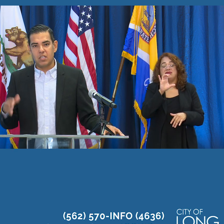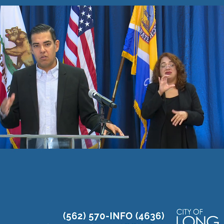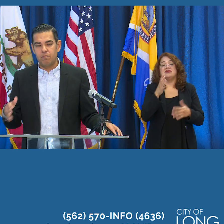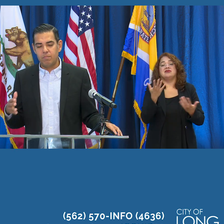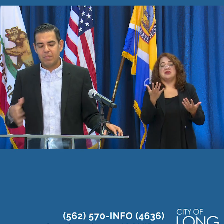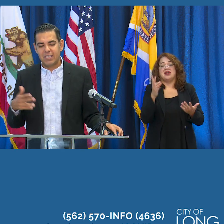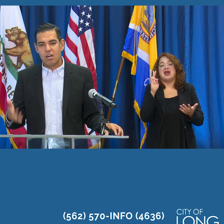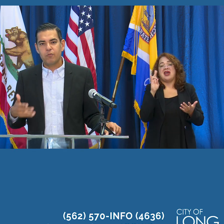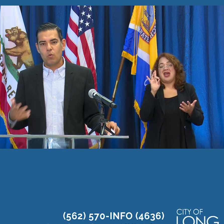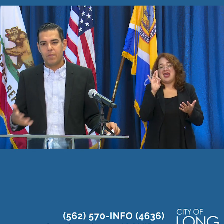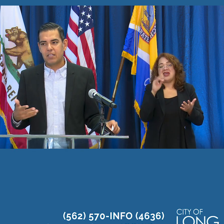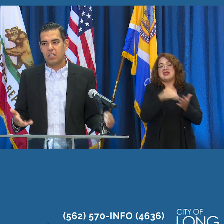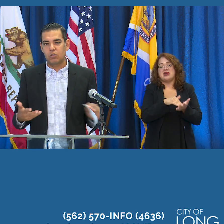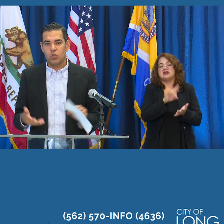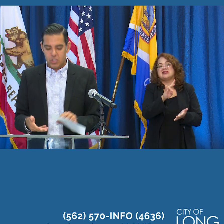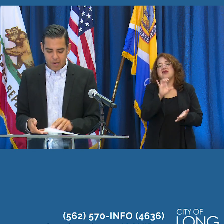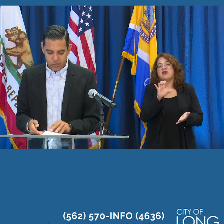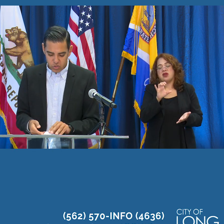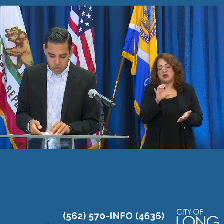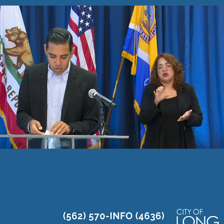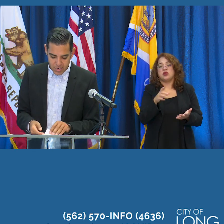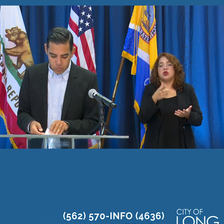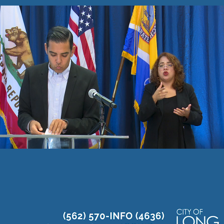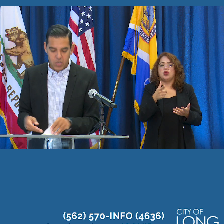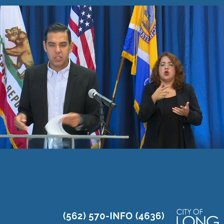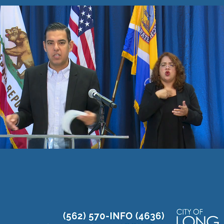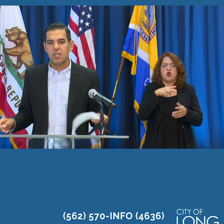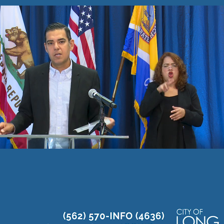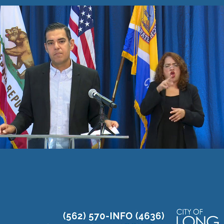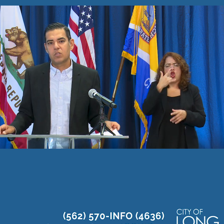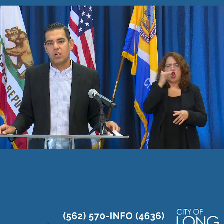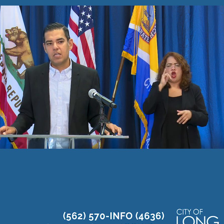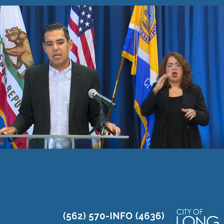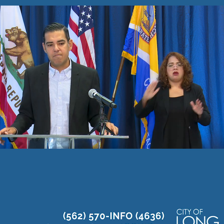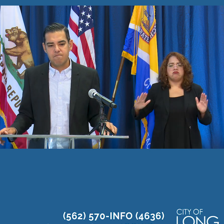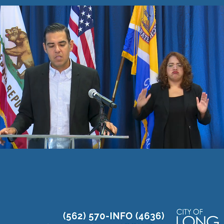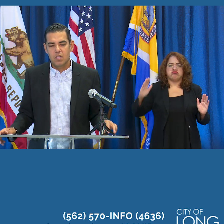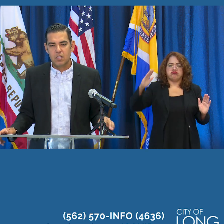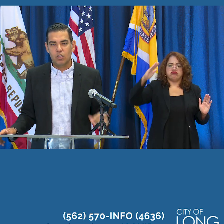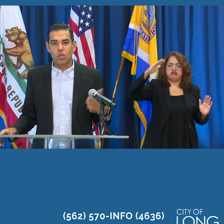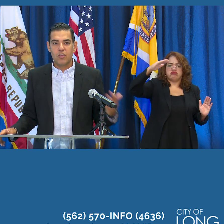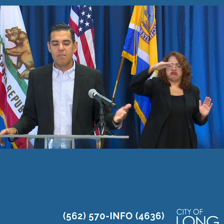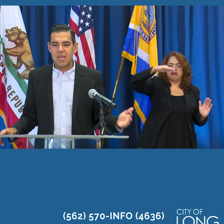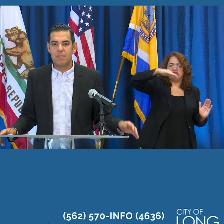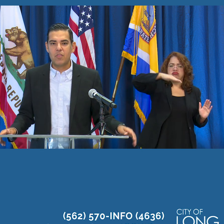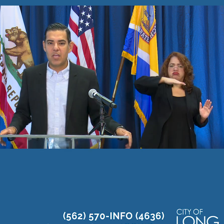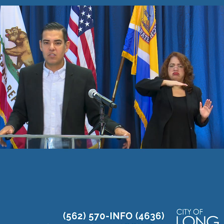you know be careful when we make conclusions about this chart. Now one could, could, could look that maybe things